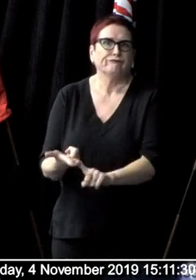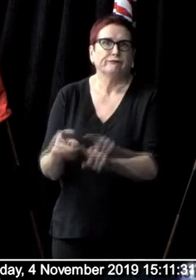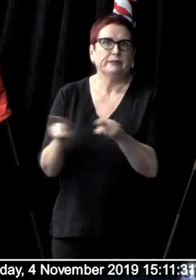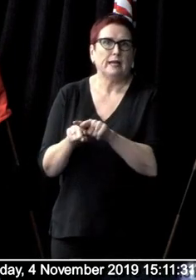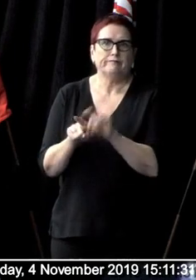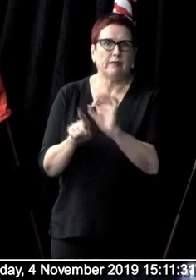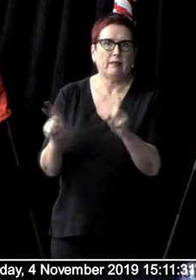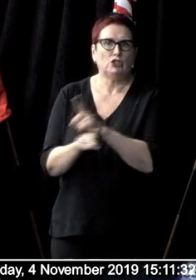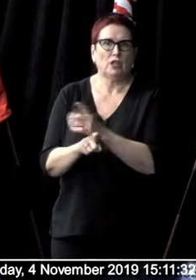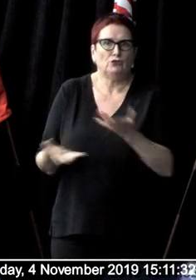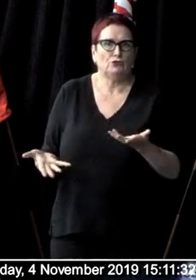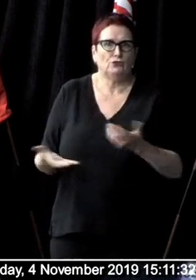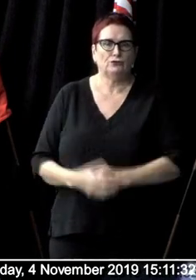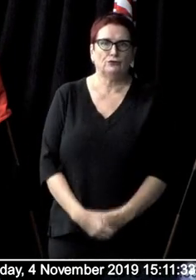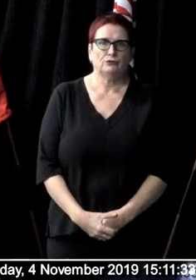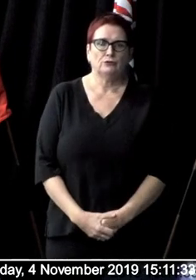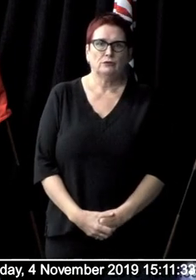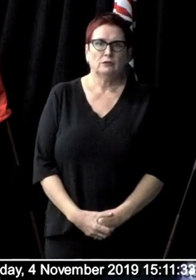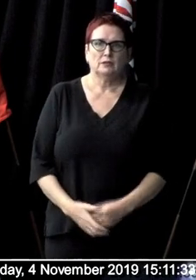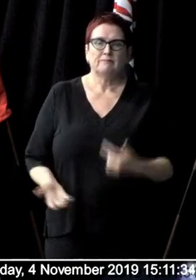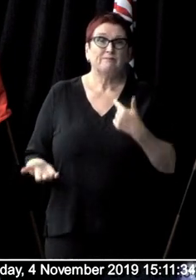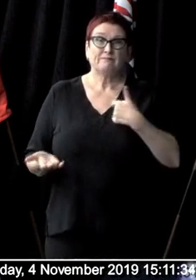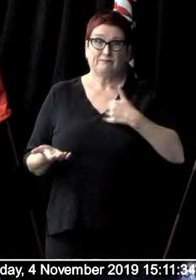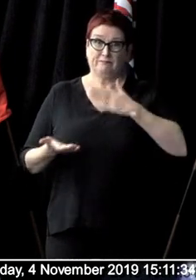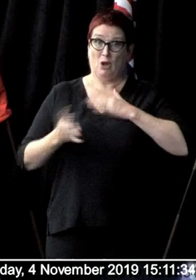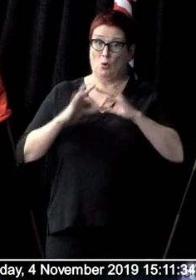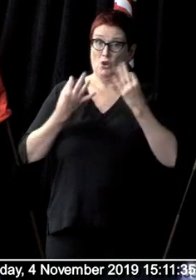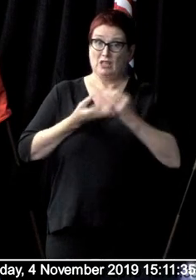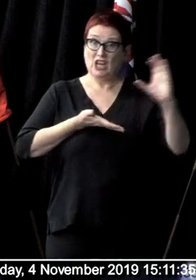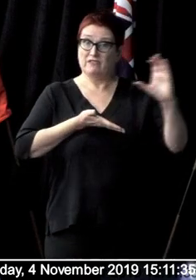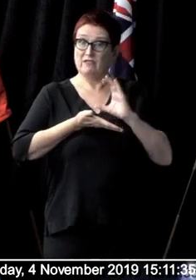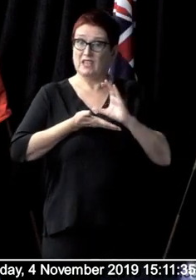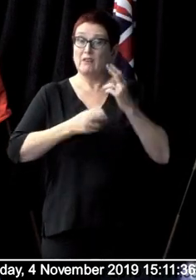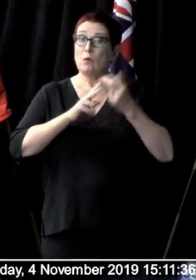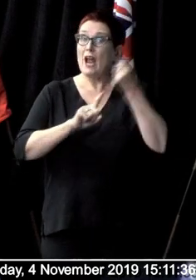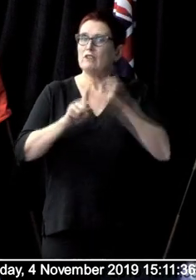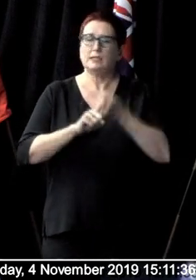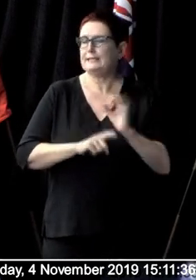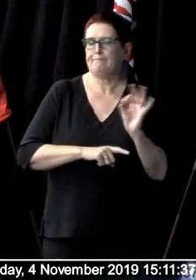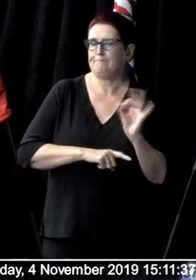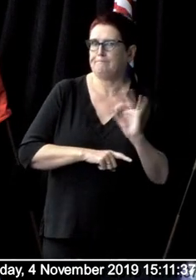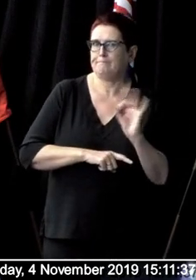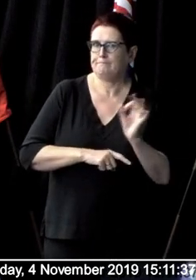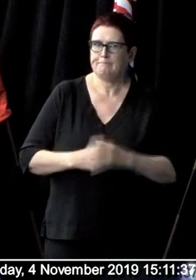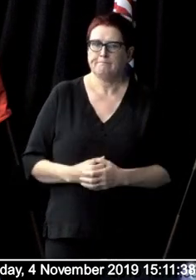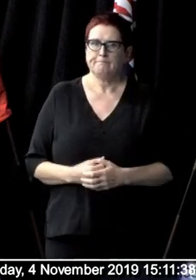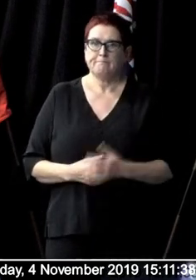So we are not funded as an advocacy organisation, so we do not take that